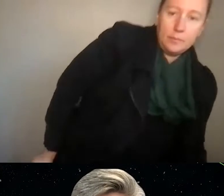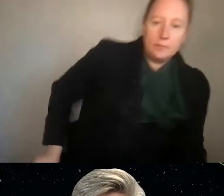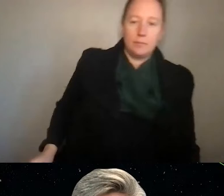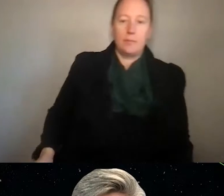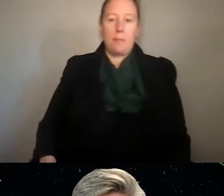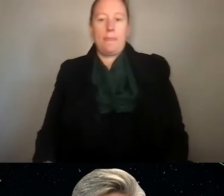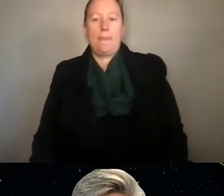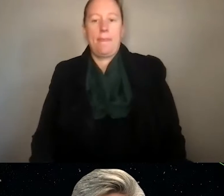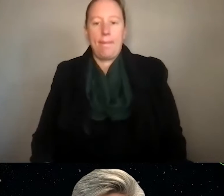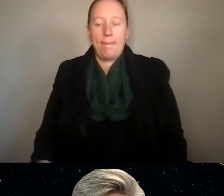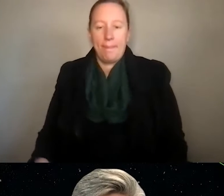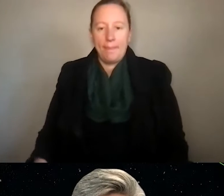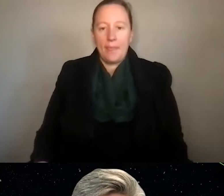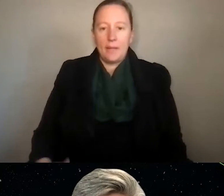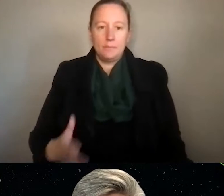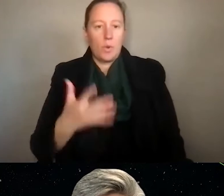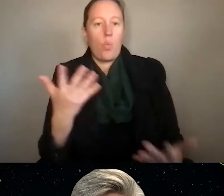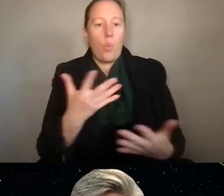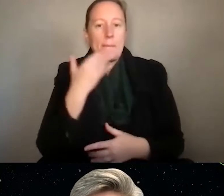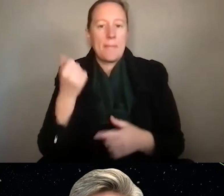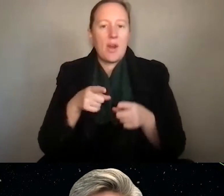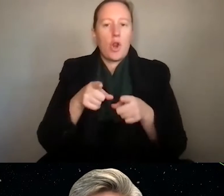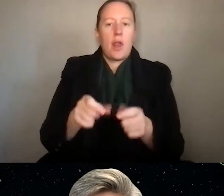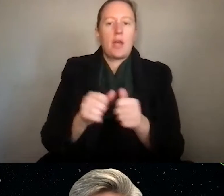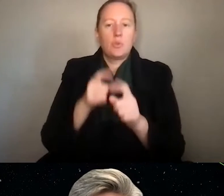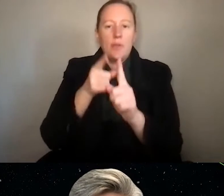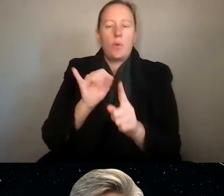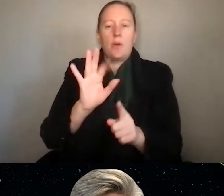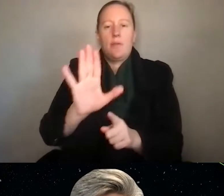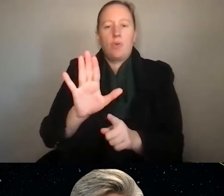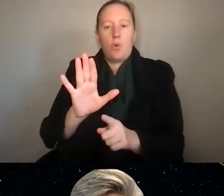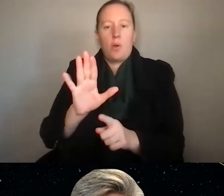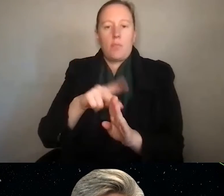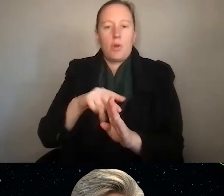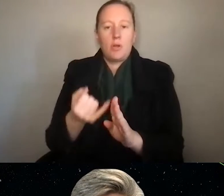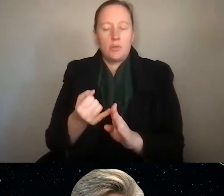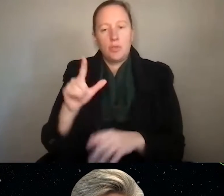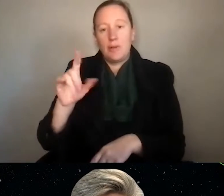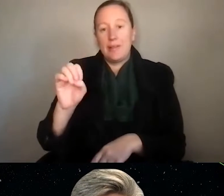aligning with the goals of the program. I'm going to pass it to my colleague, Dr. Leroy Jones if